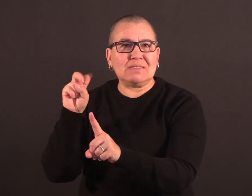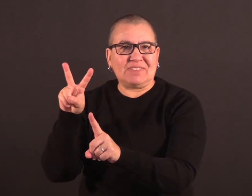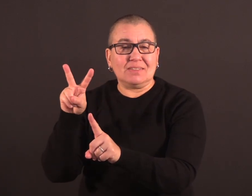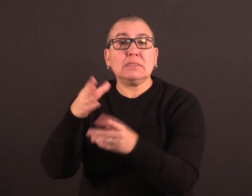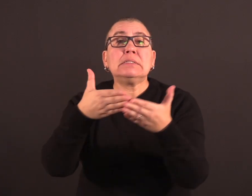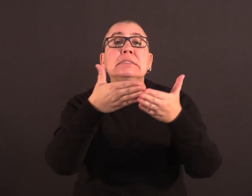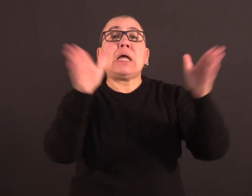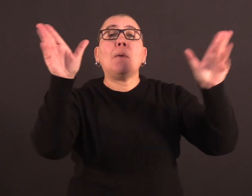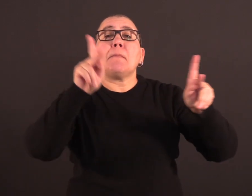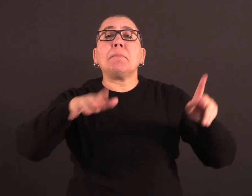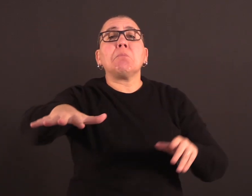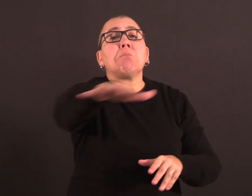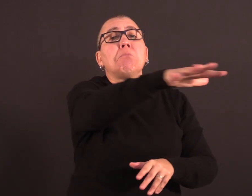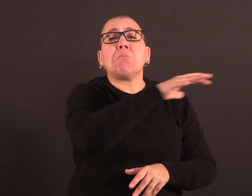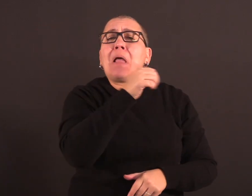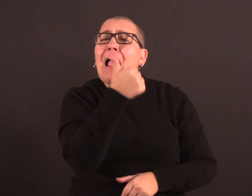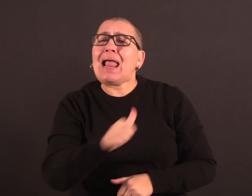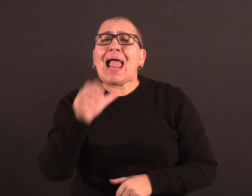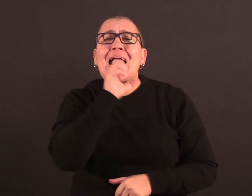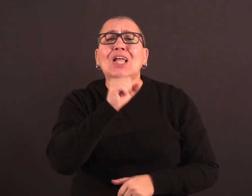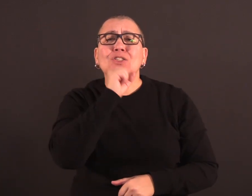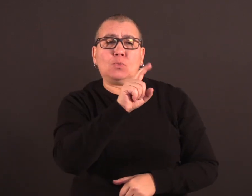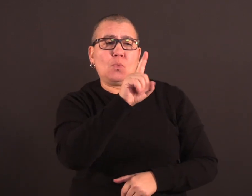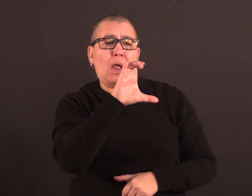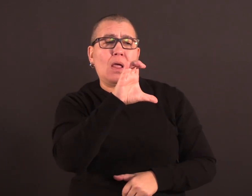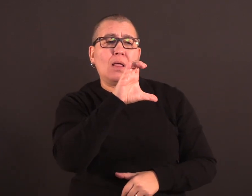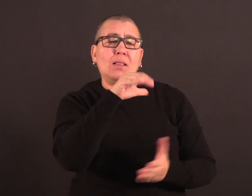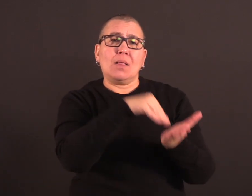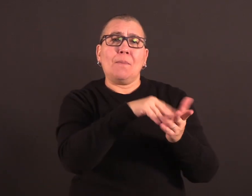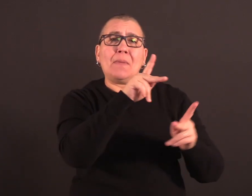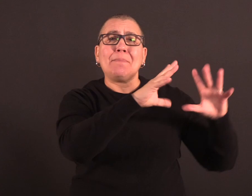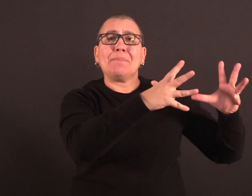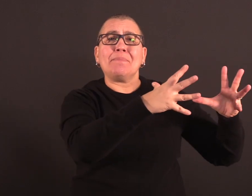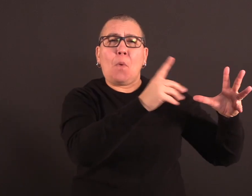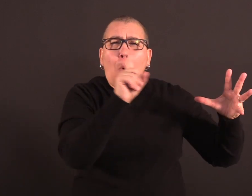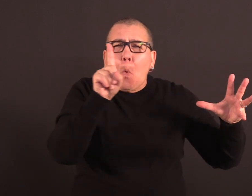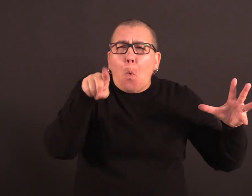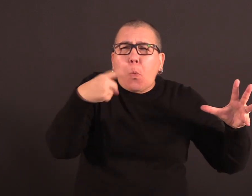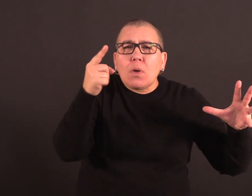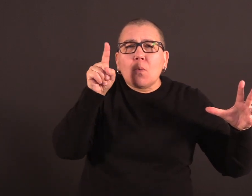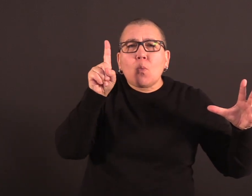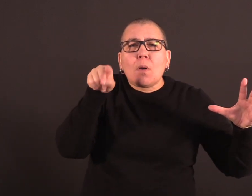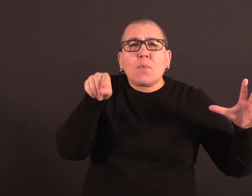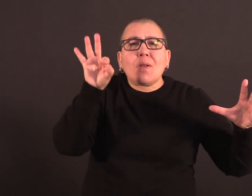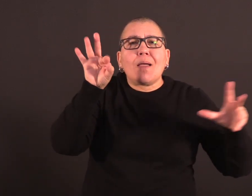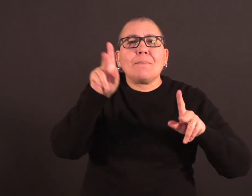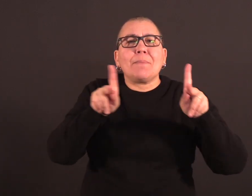notably higher than the overall rate of 1.9, not to mention the rate of 0.7